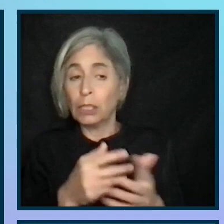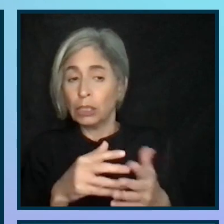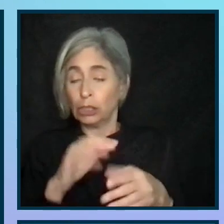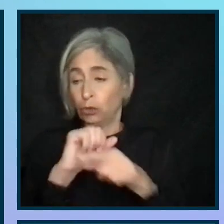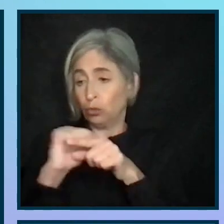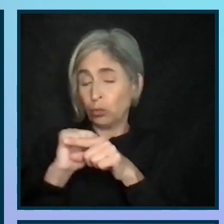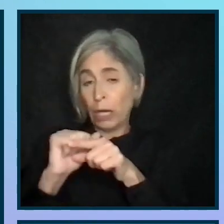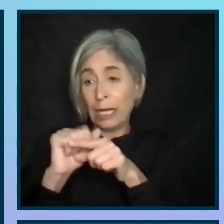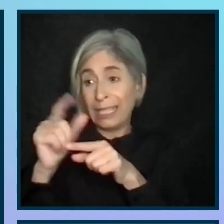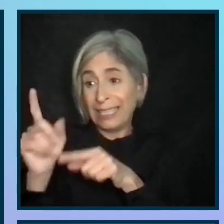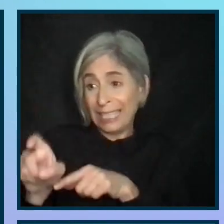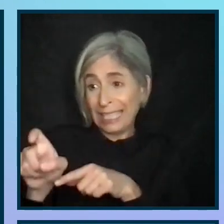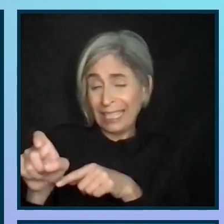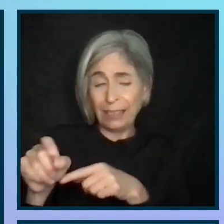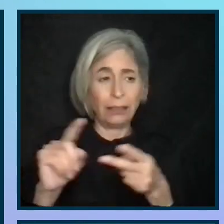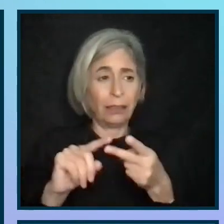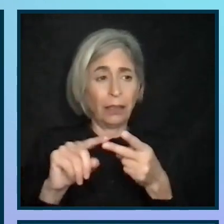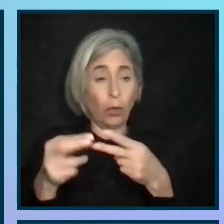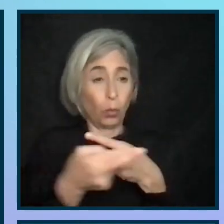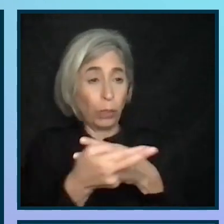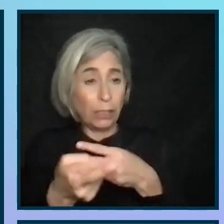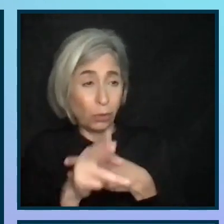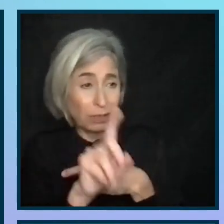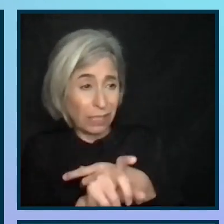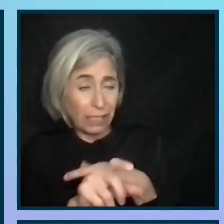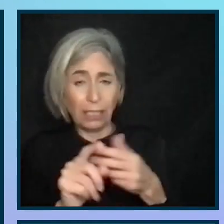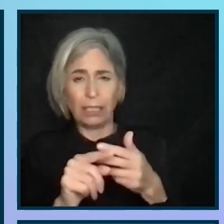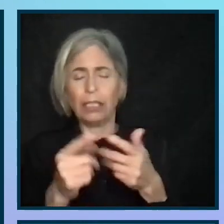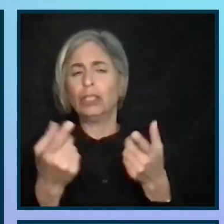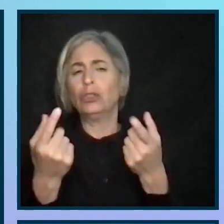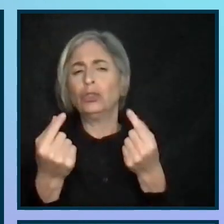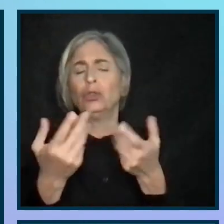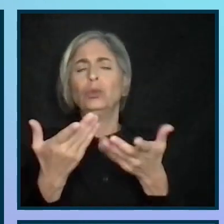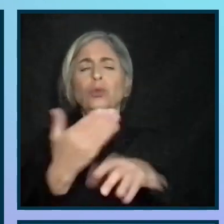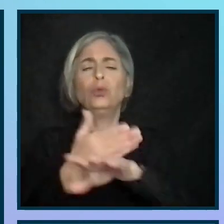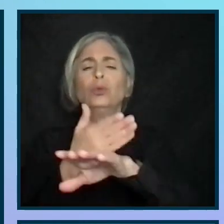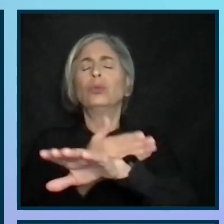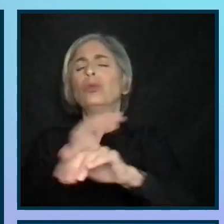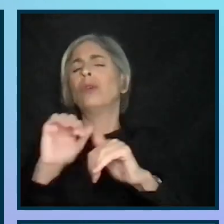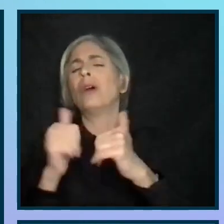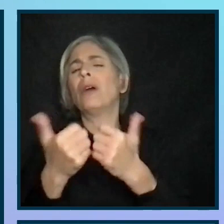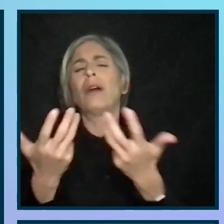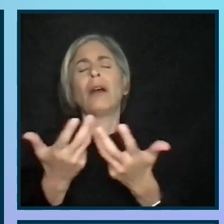Do they need access to other resources? And what can be done to just improve practices over time?